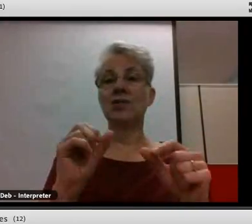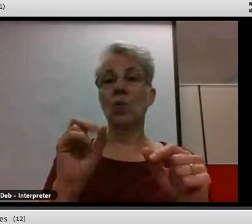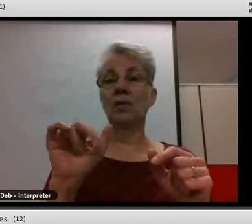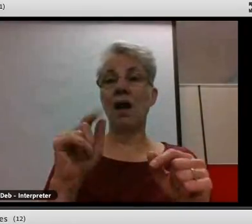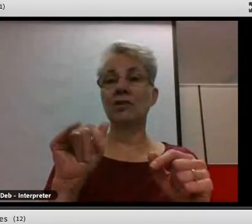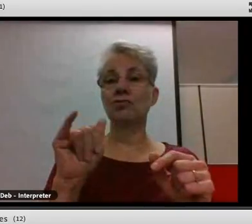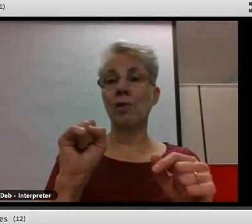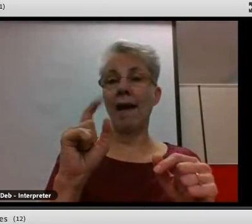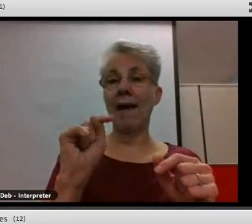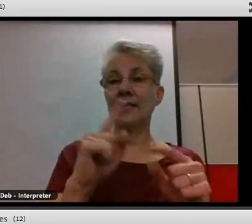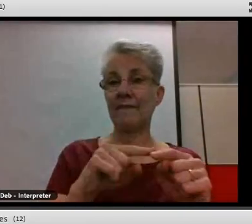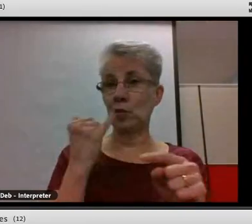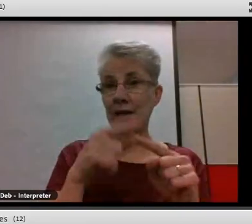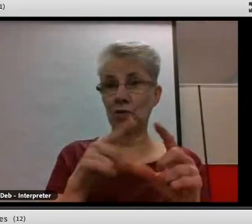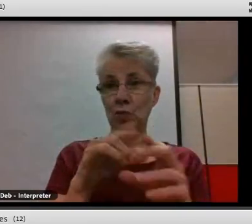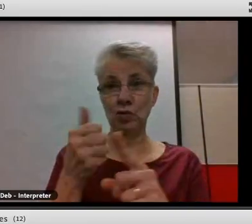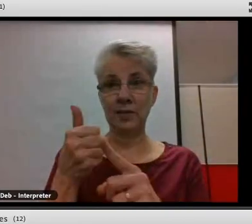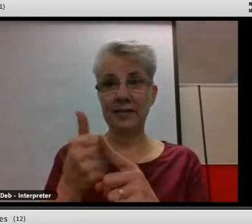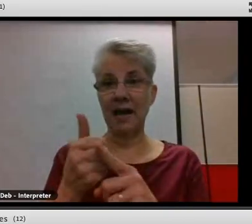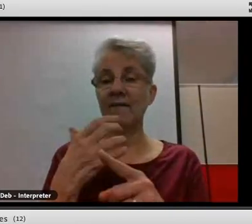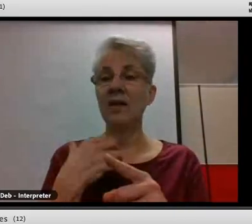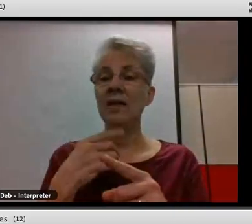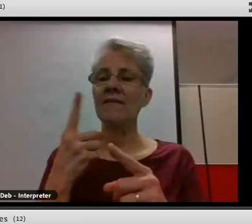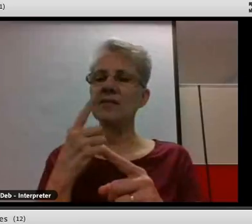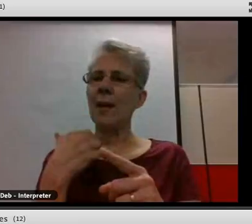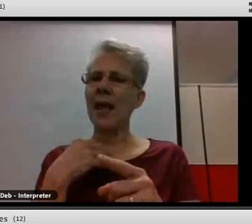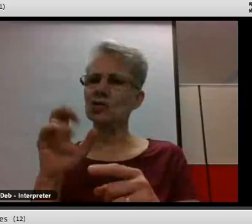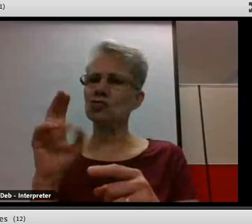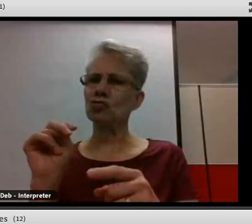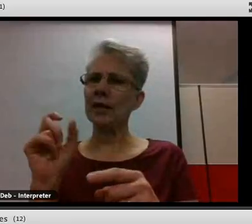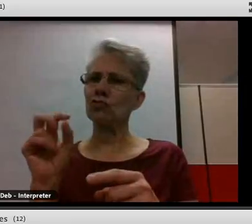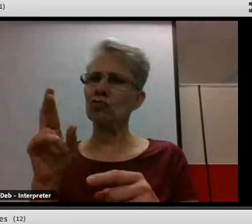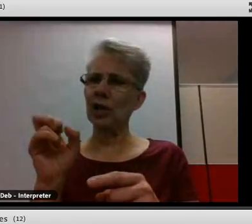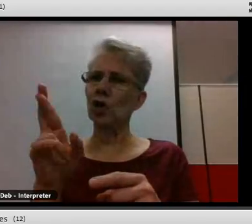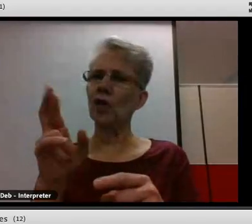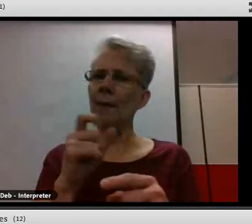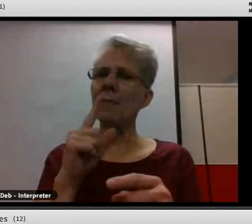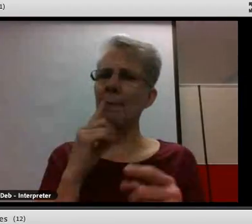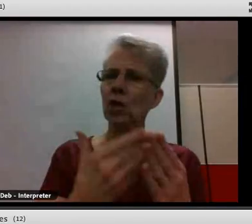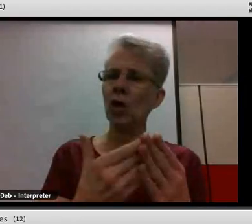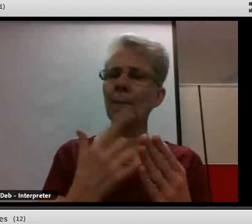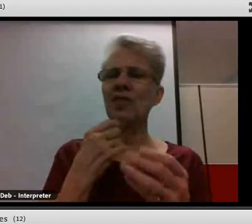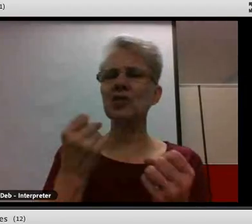because that person is not going to be able to learn. How can they?